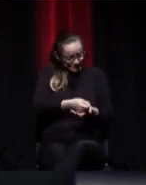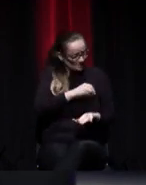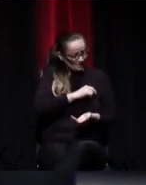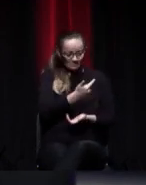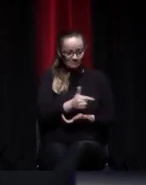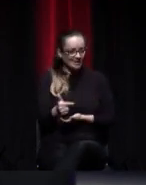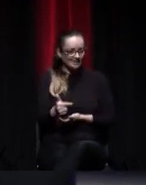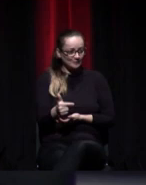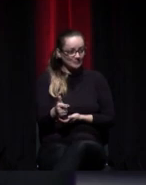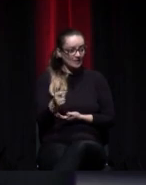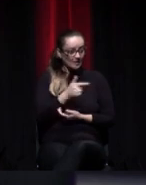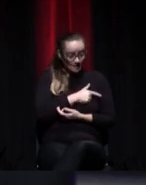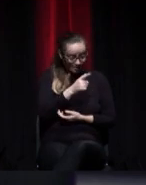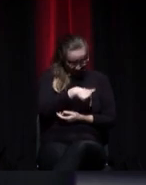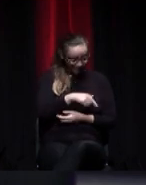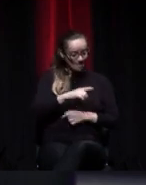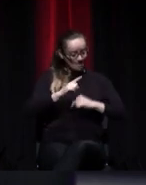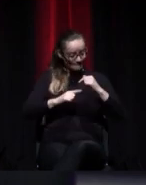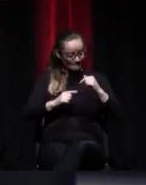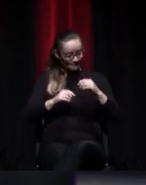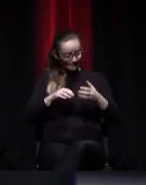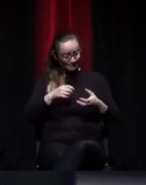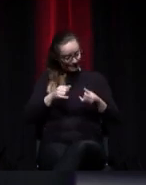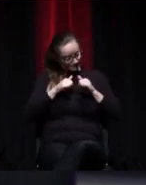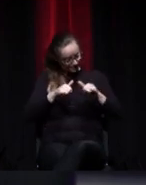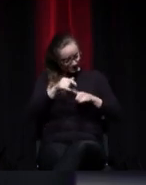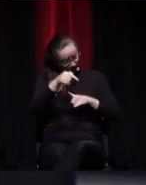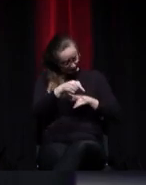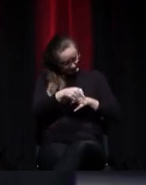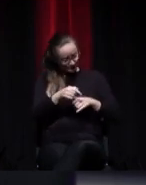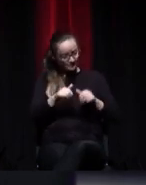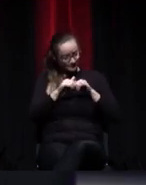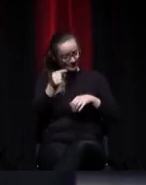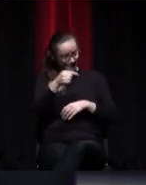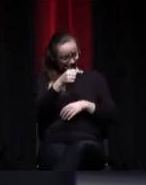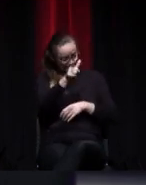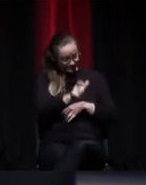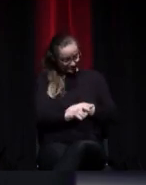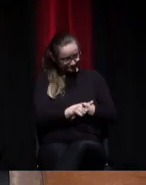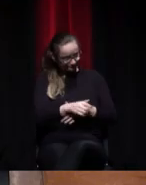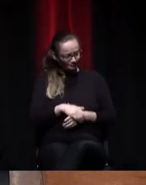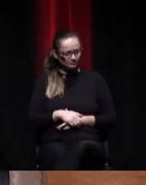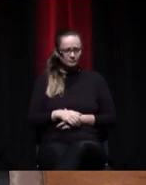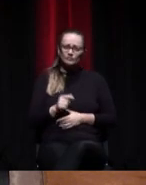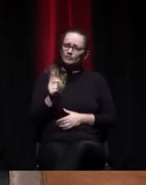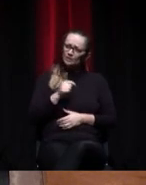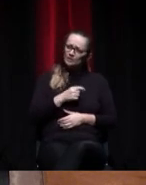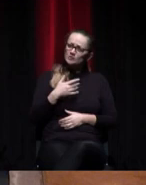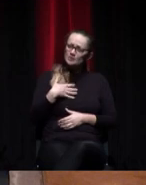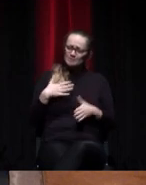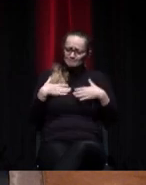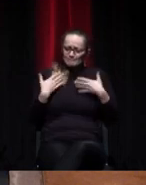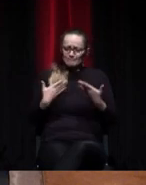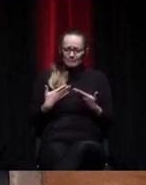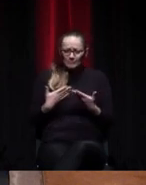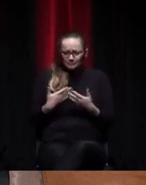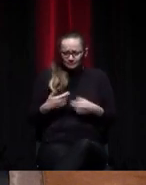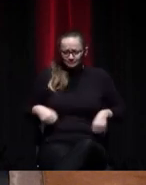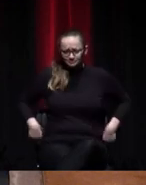they're the product being sold to the advertiser. This is an amazing thing of a capitalism